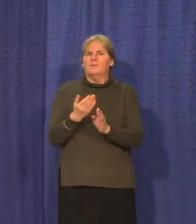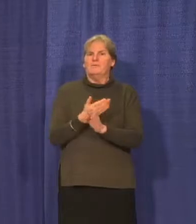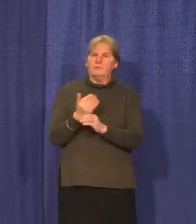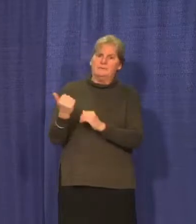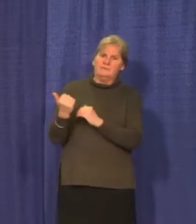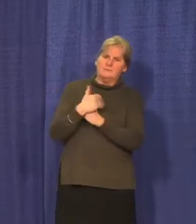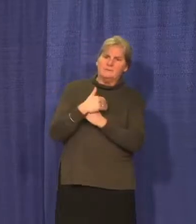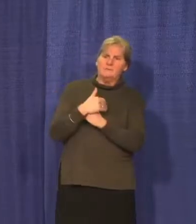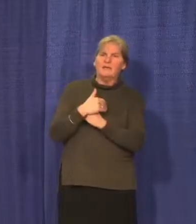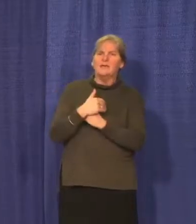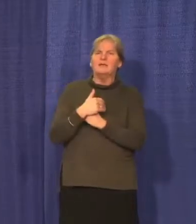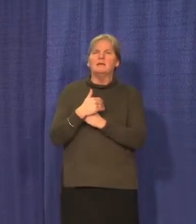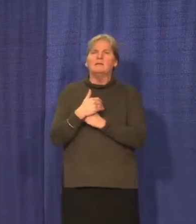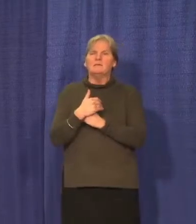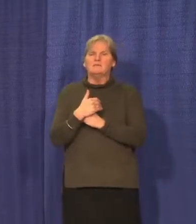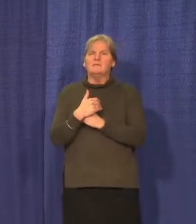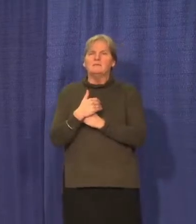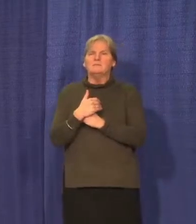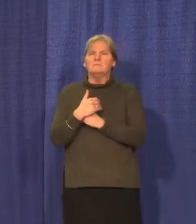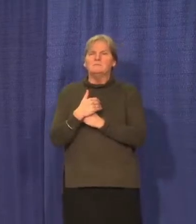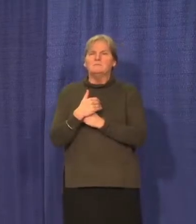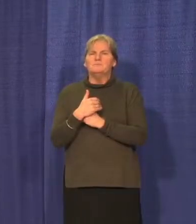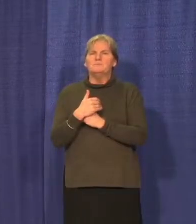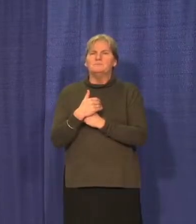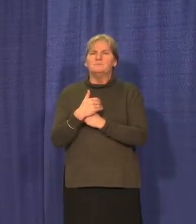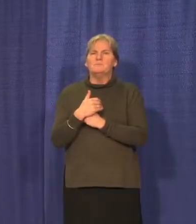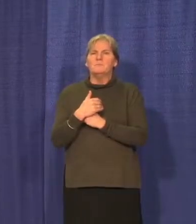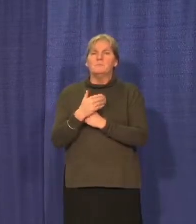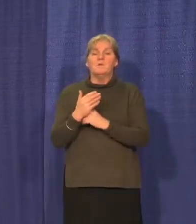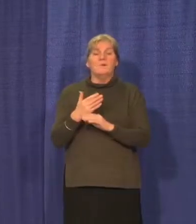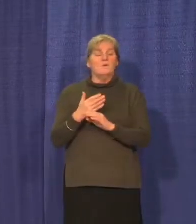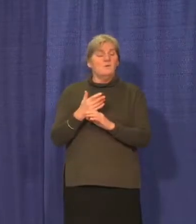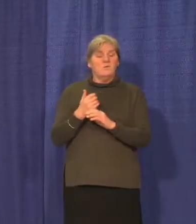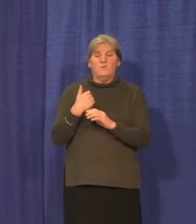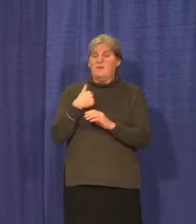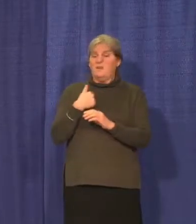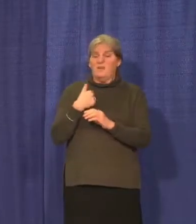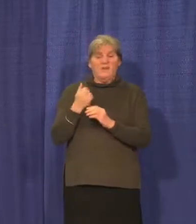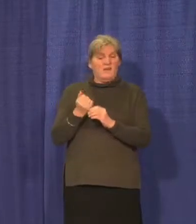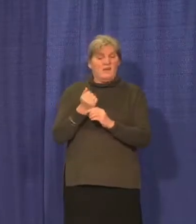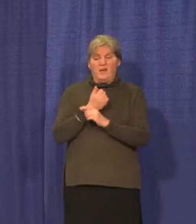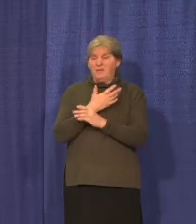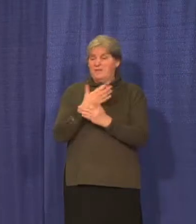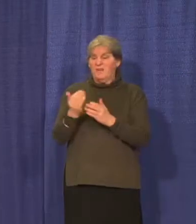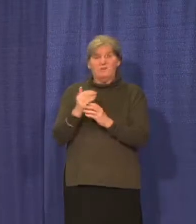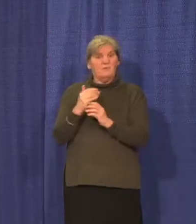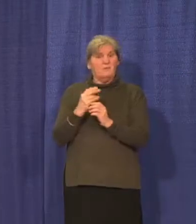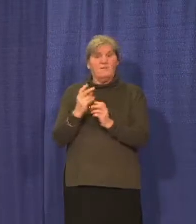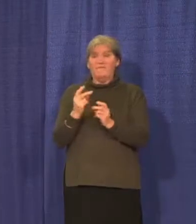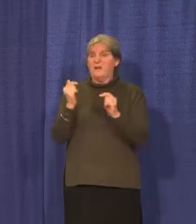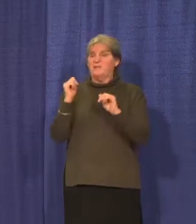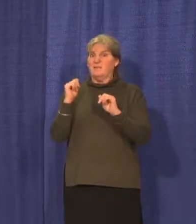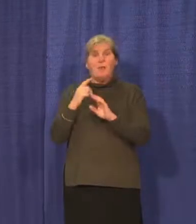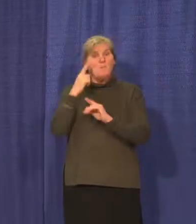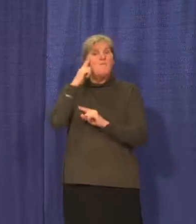everything from the original plans that we saw, we have seen everything shorten up and be expedited.